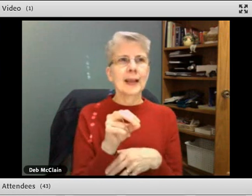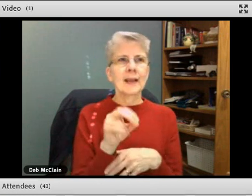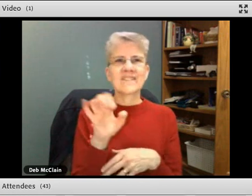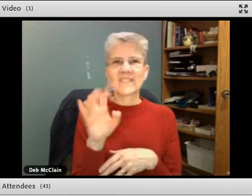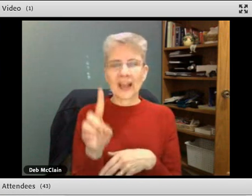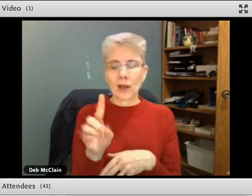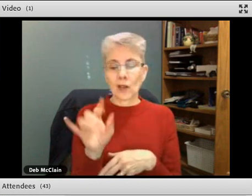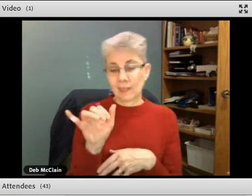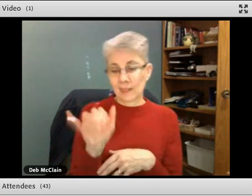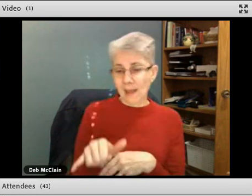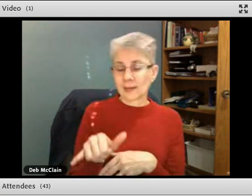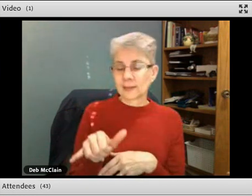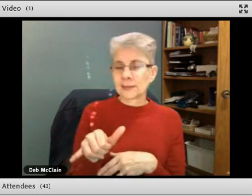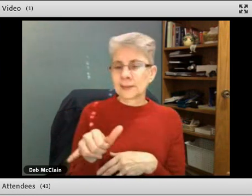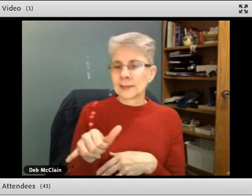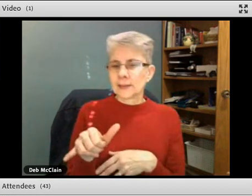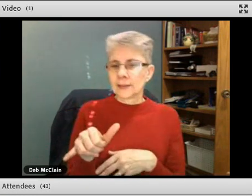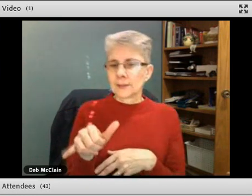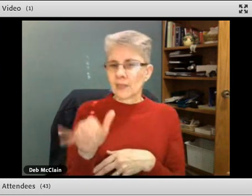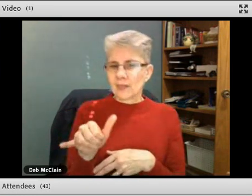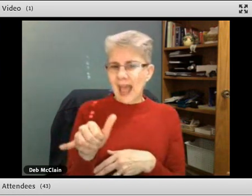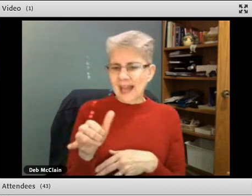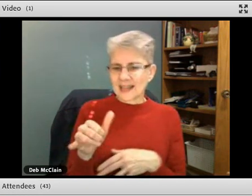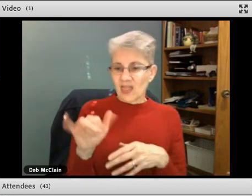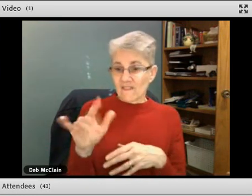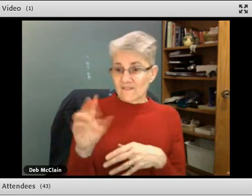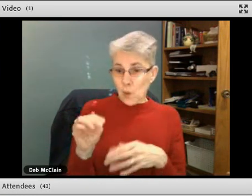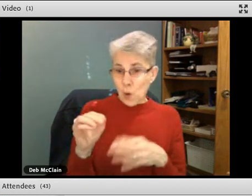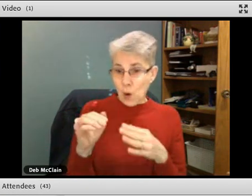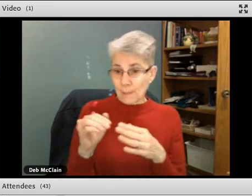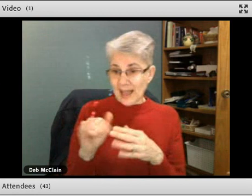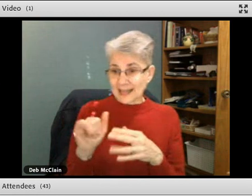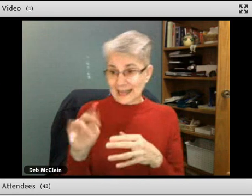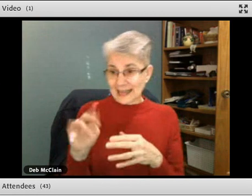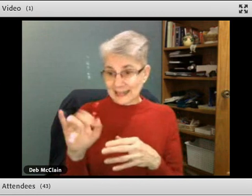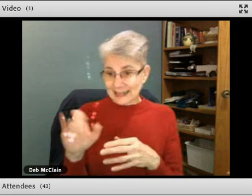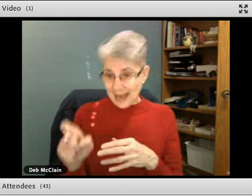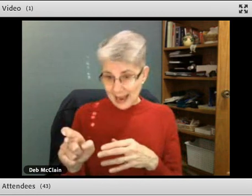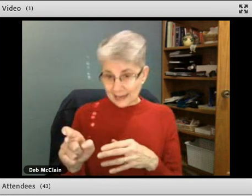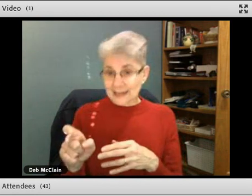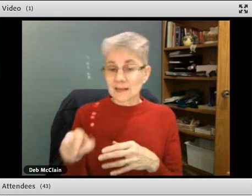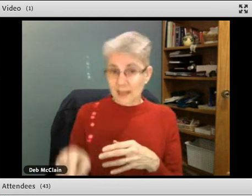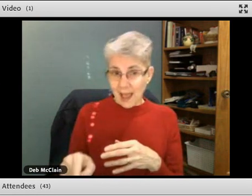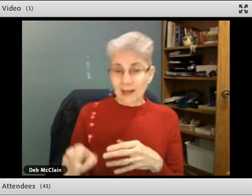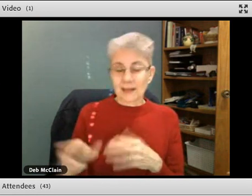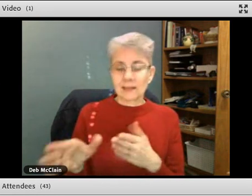the form of the series that's indexed, and the 490 is the way that it's transcribed from the item.